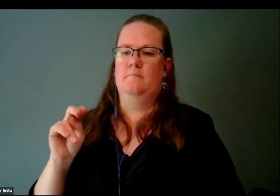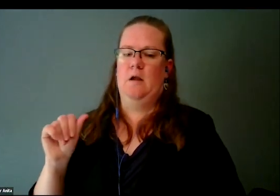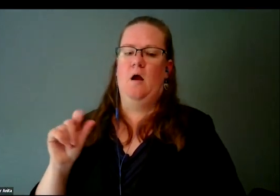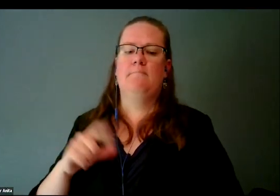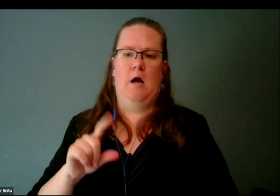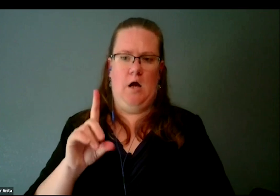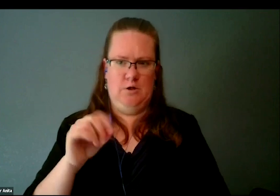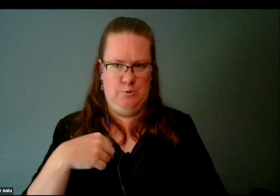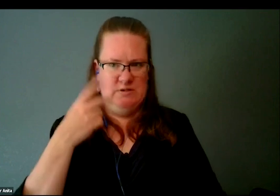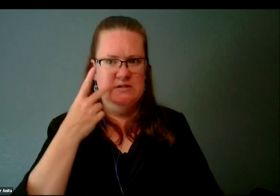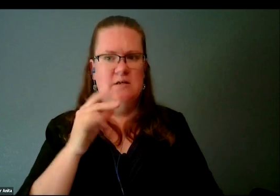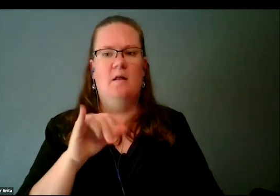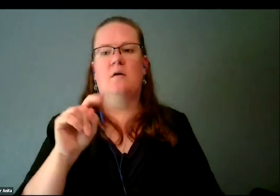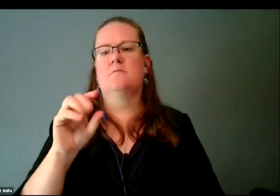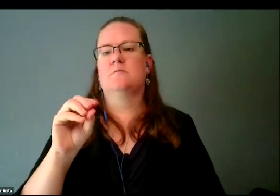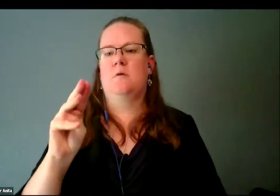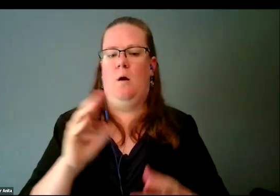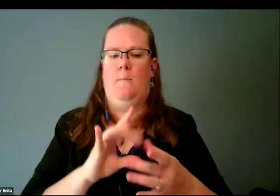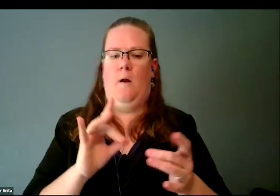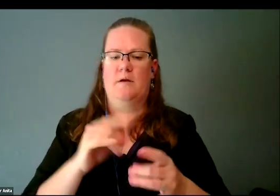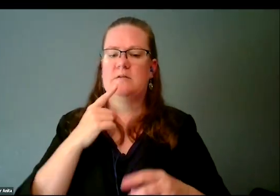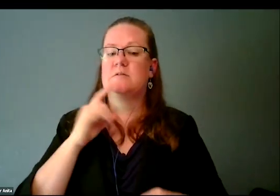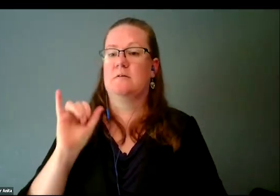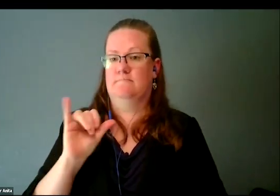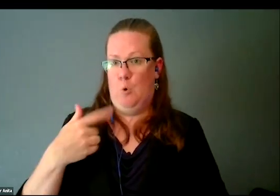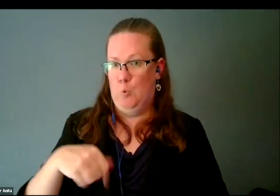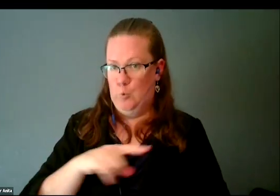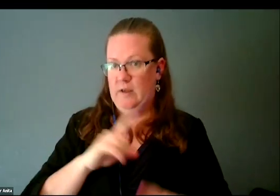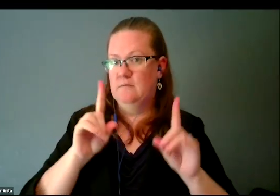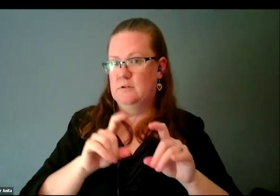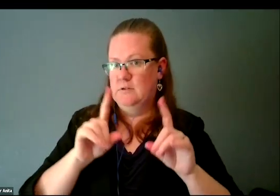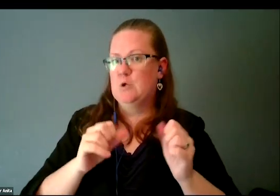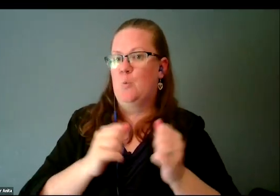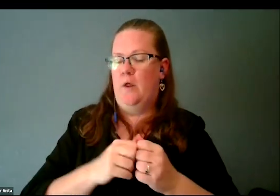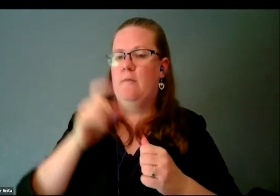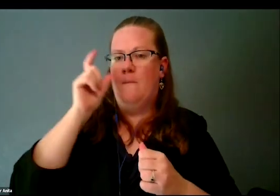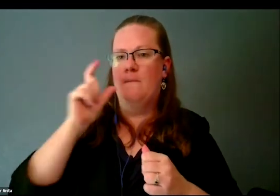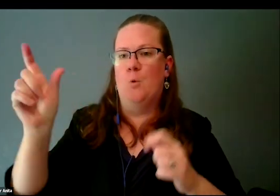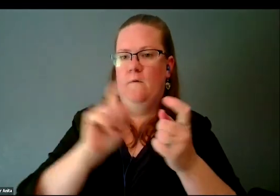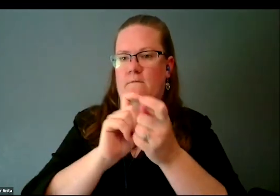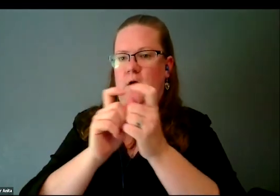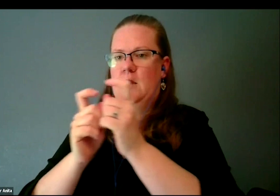commented that his team has also done some testing with moon phases and craters and students were able to appreciate the cratering,